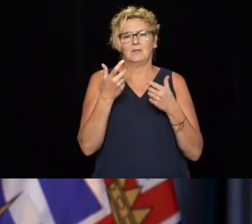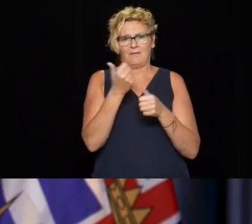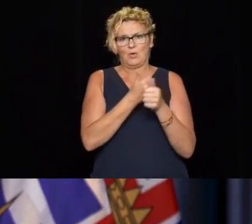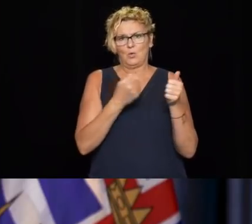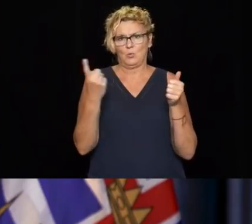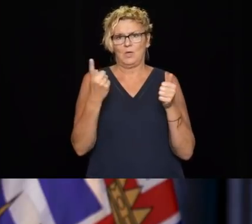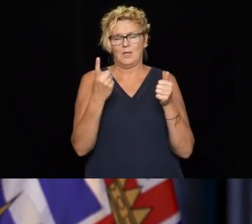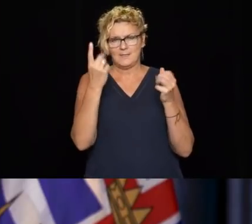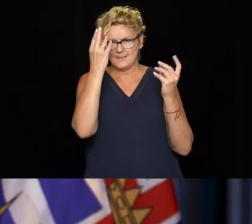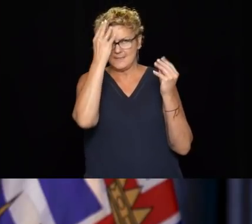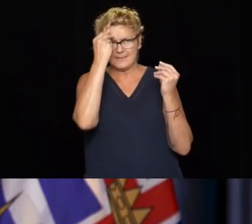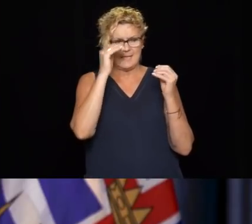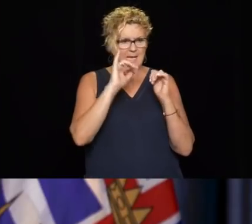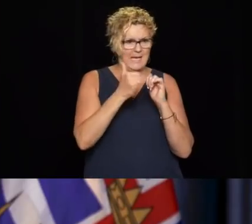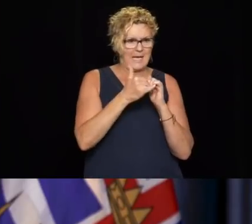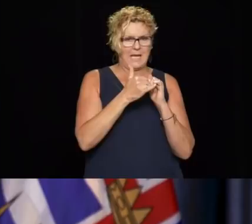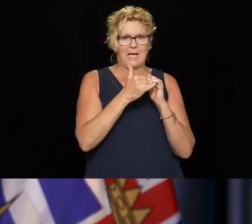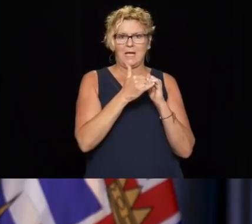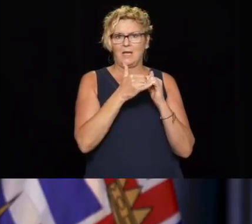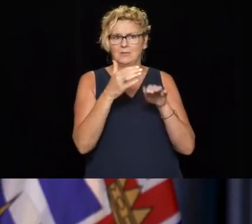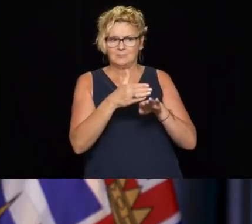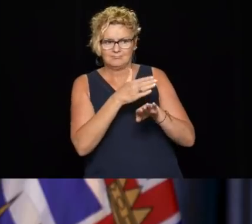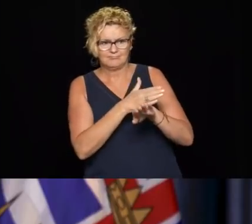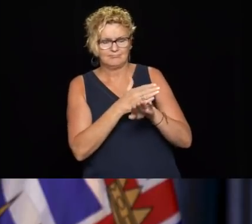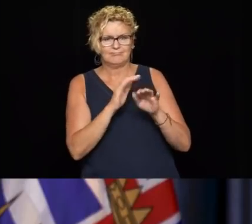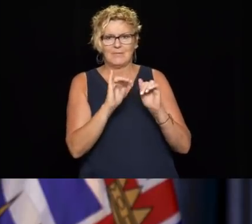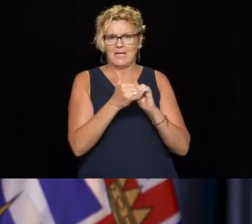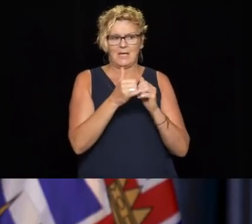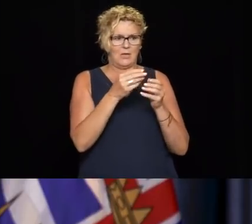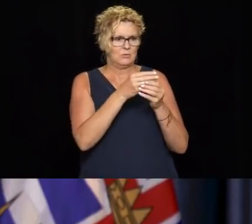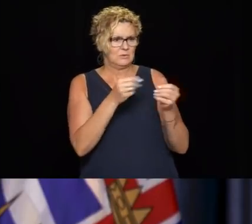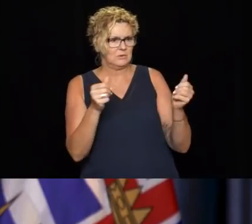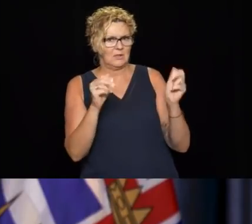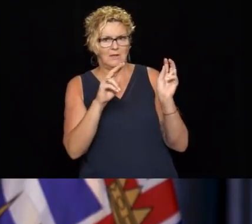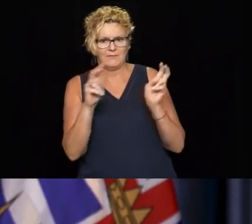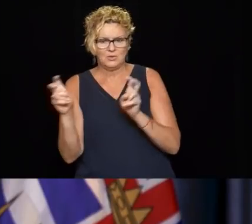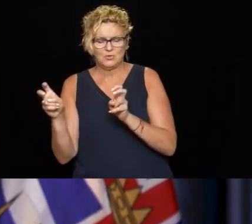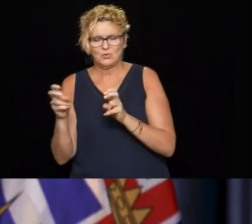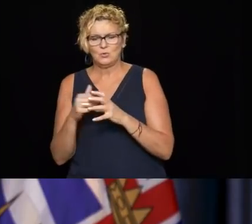people and the efforts that have involved all of those communities themselves and public health